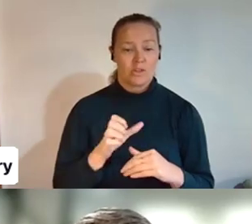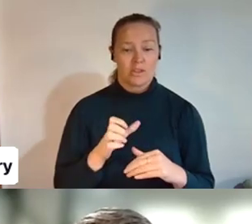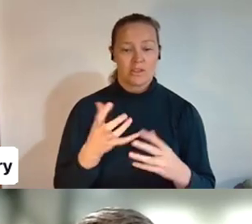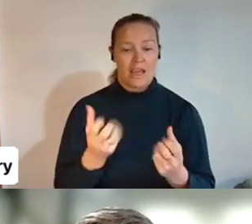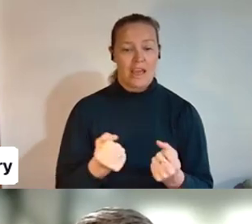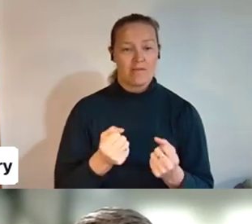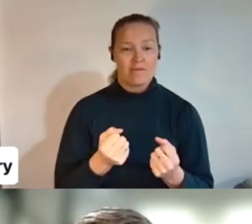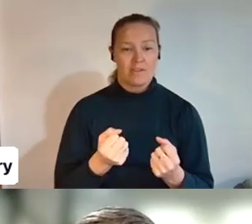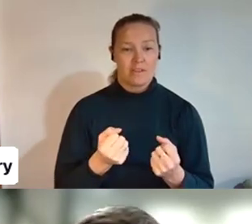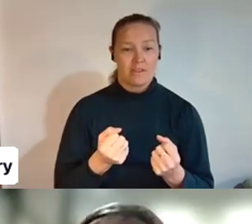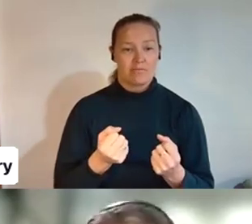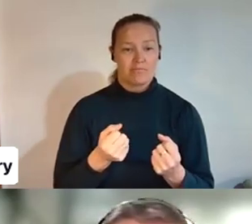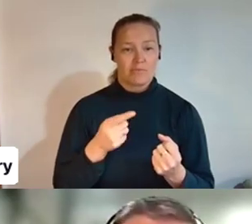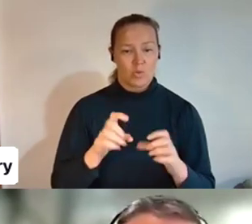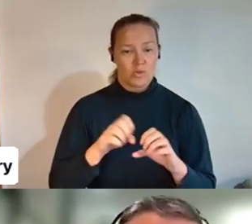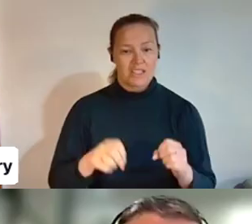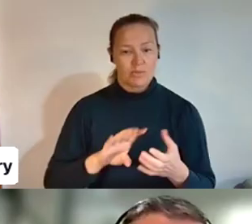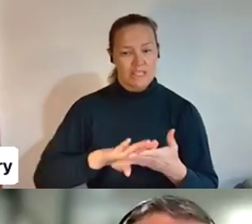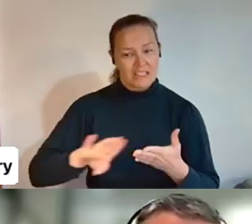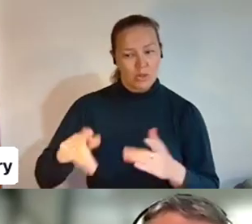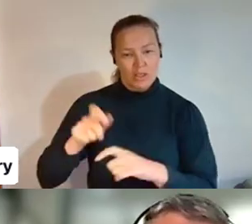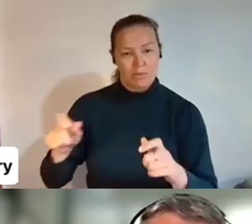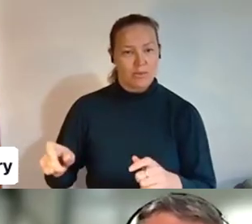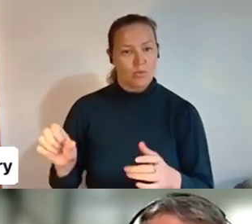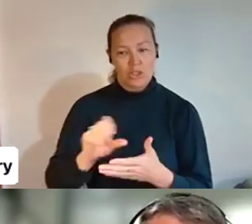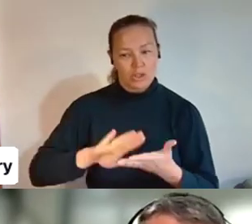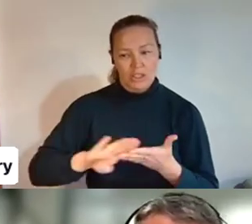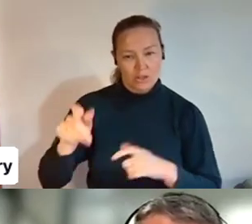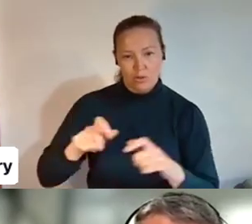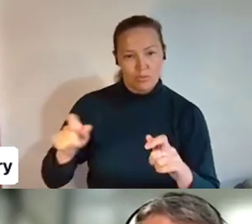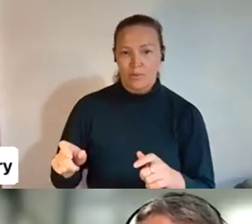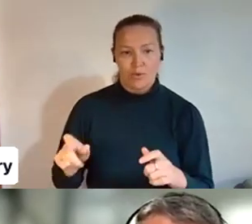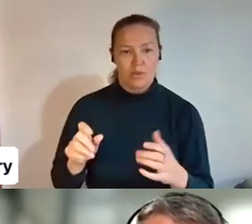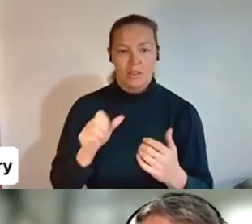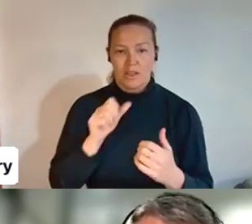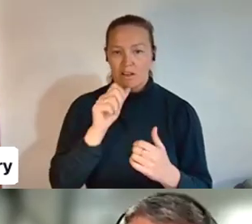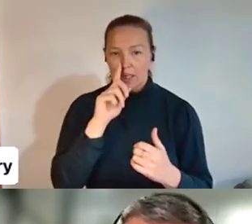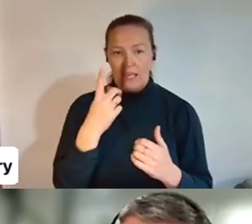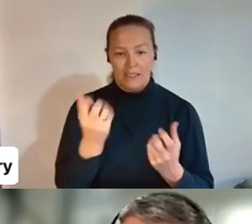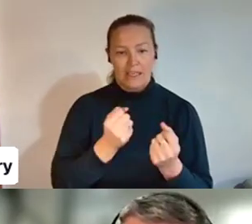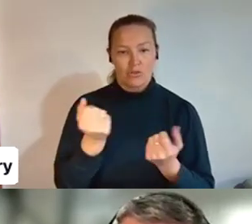design. We should not be excluding people that can't get a driver's licence, or a passport,